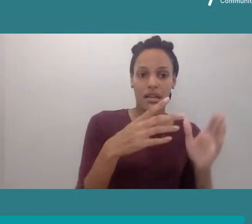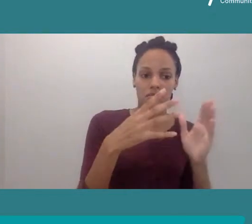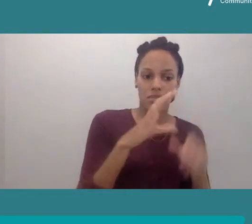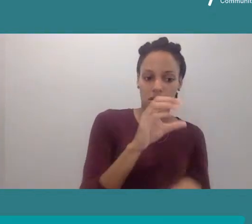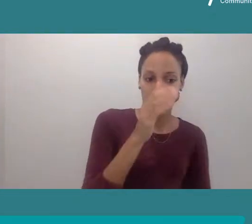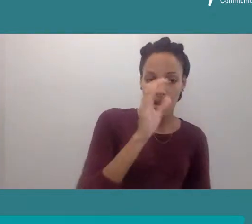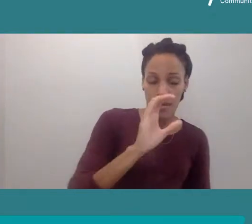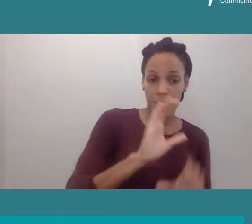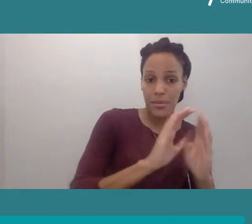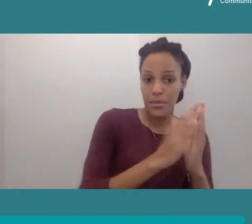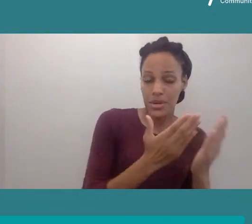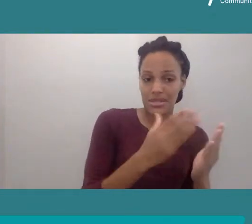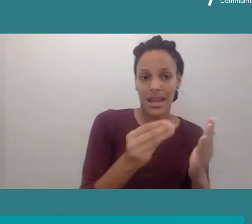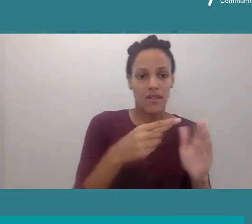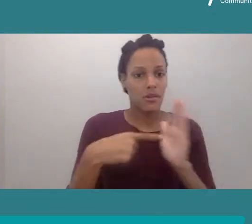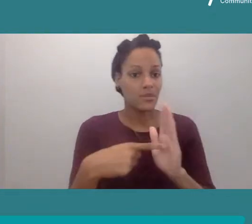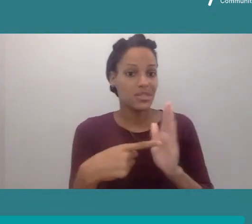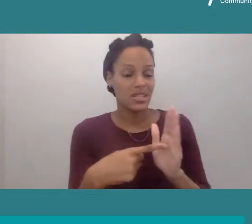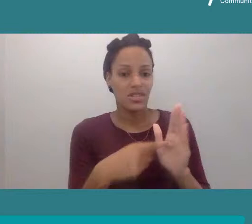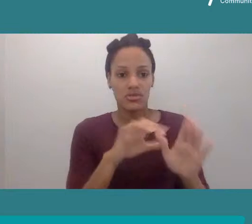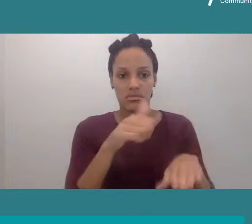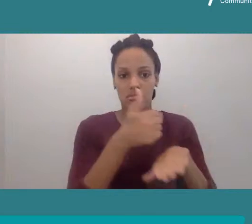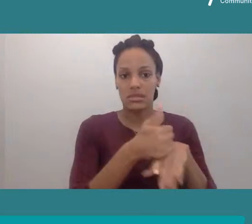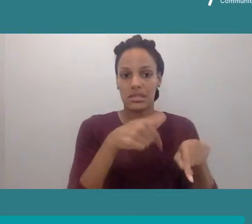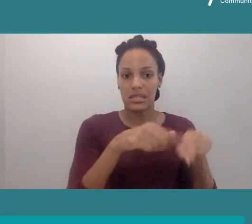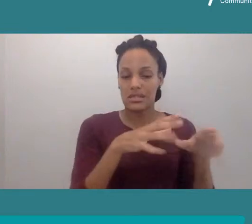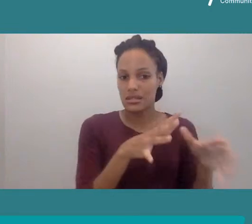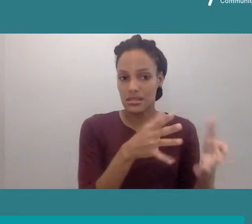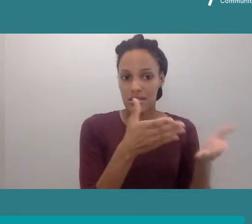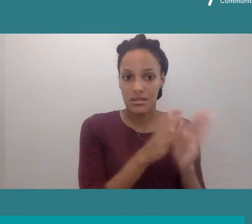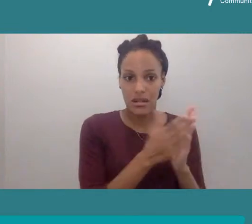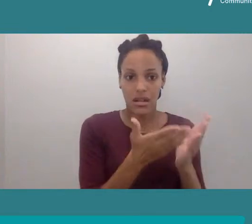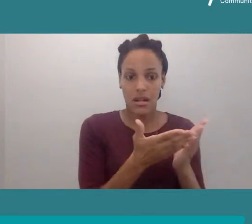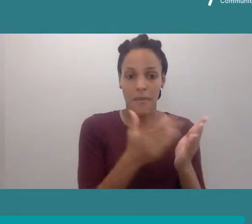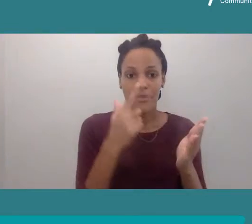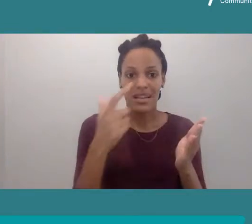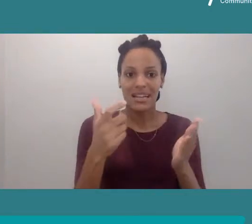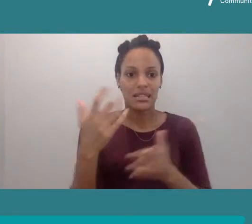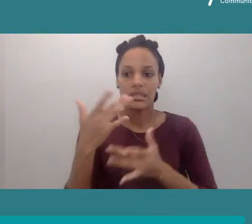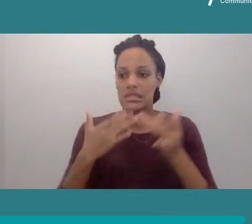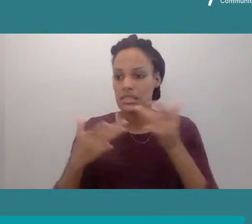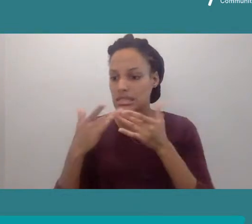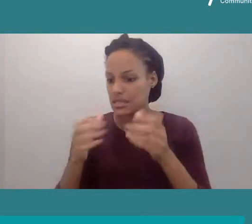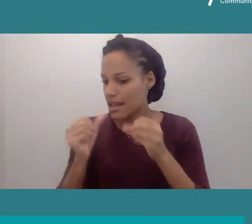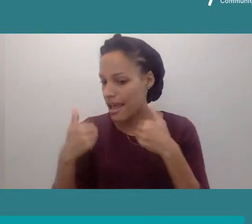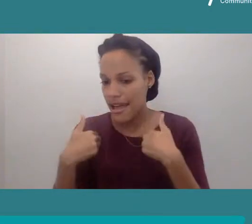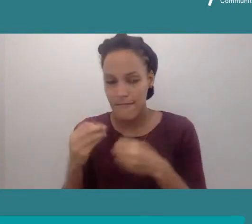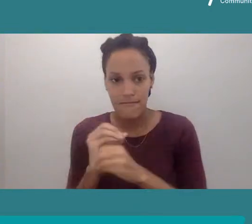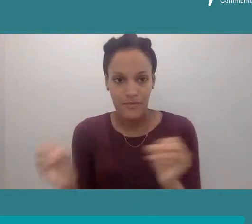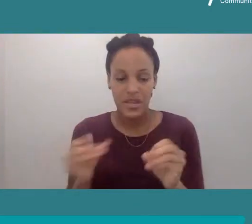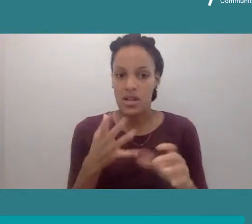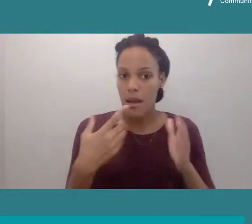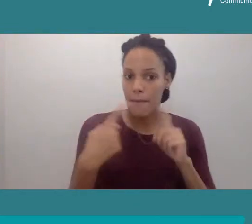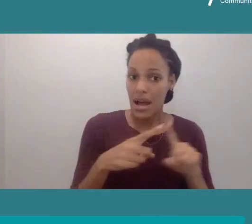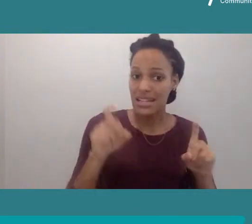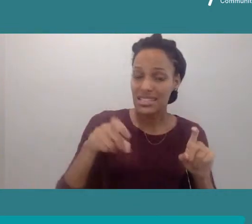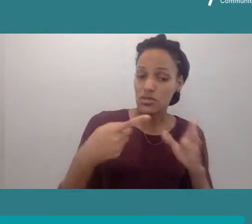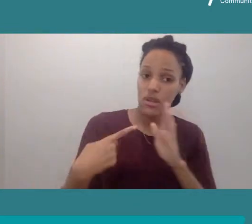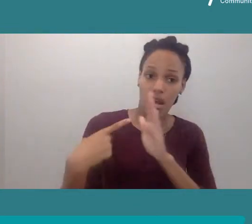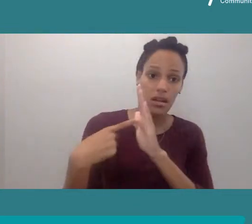to begin to fill this void of technology the contributions, the history of Black people